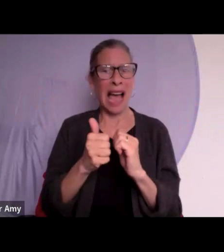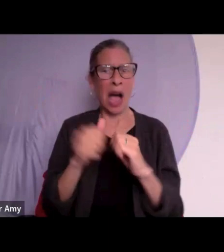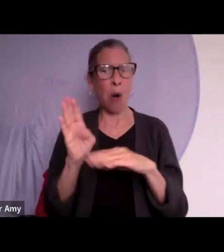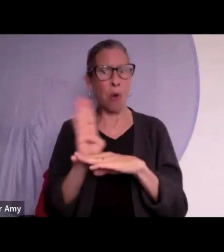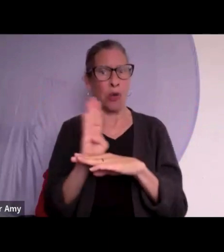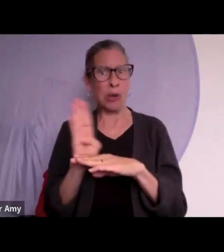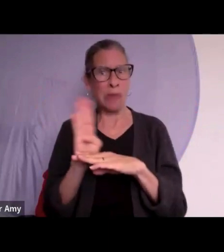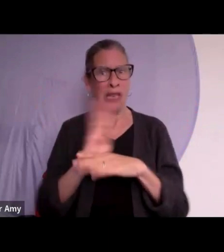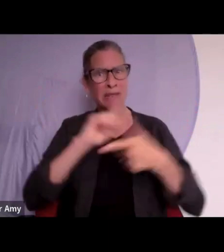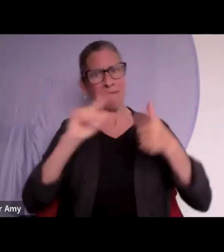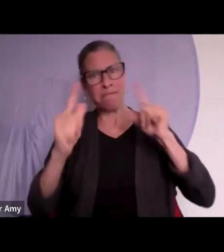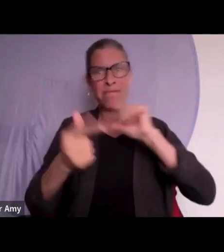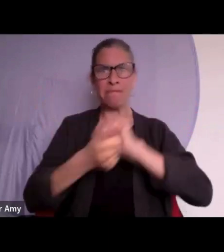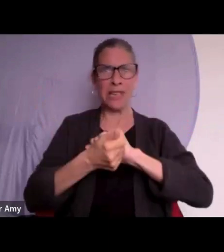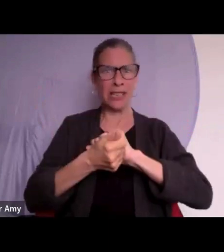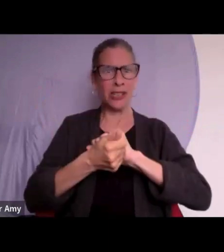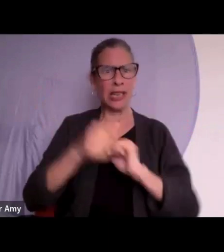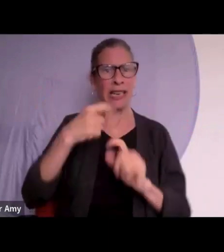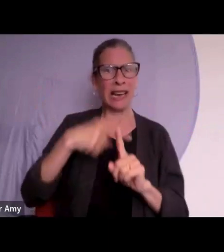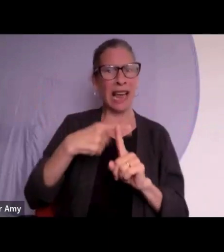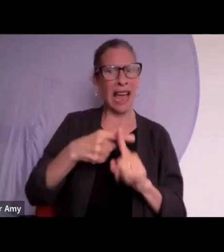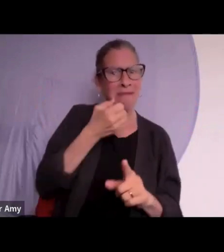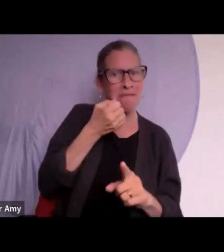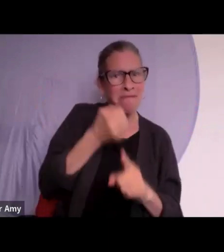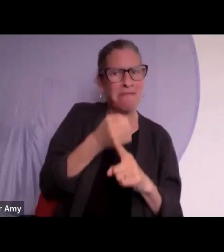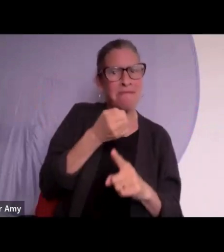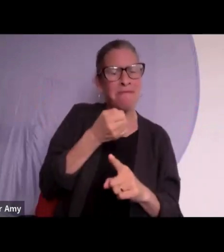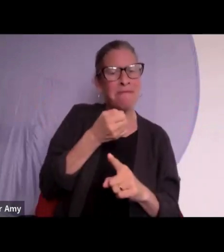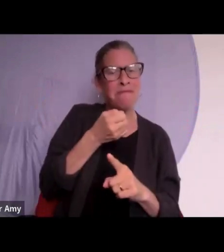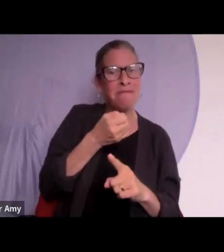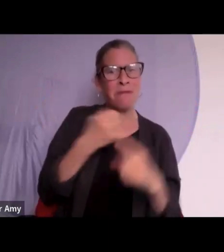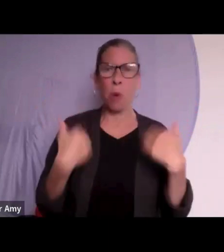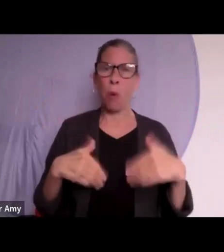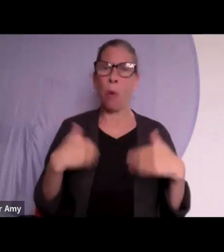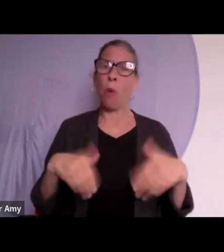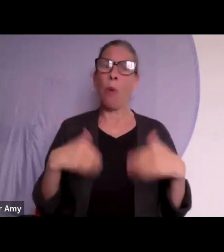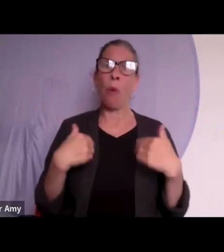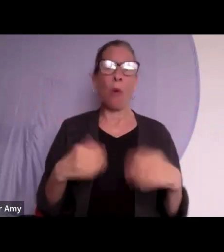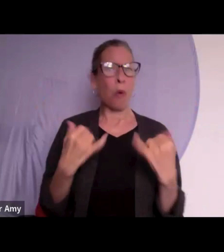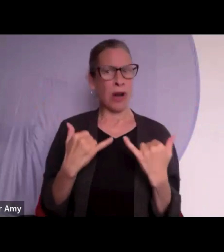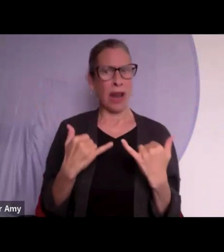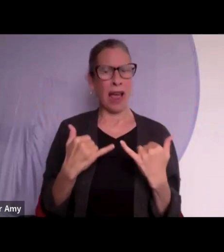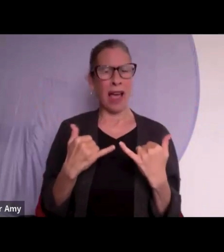changing, and is hitting a real moment here. And we're excited